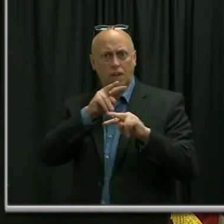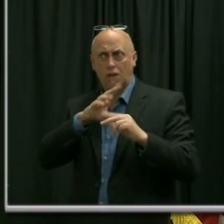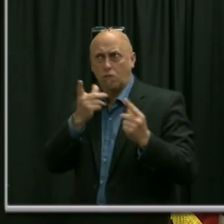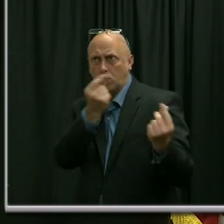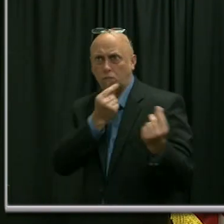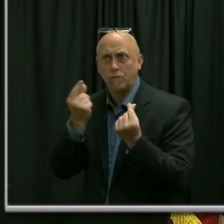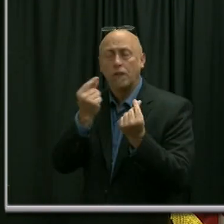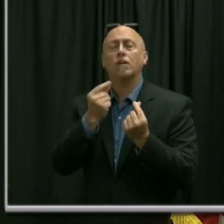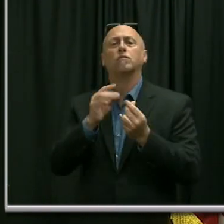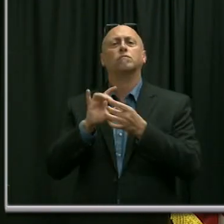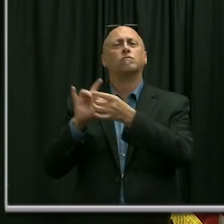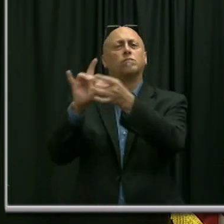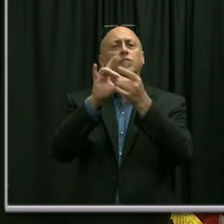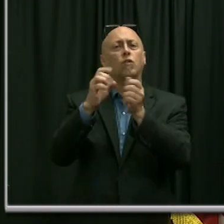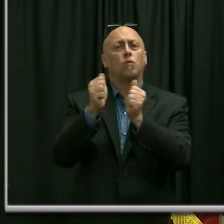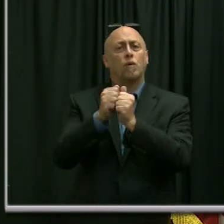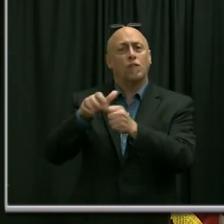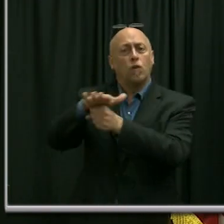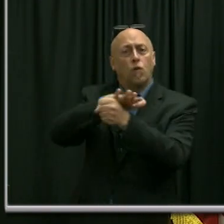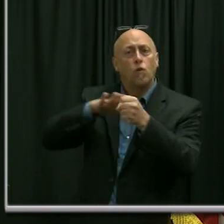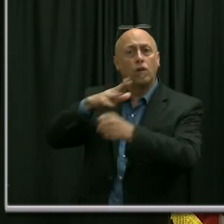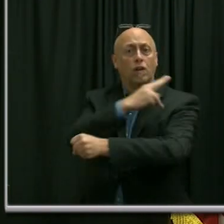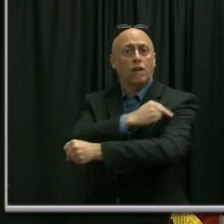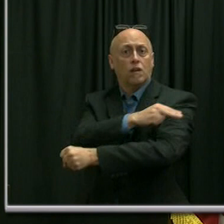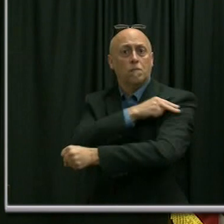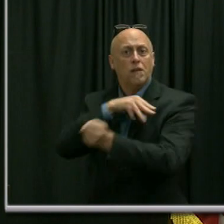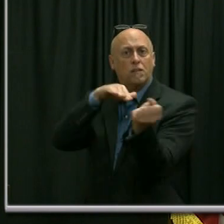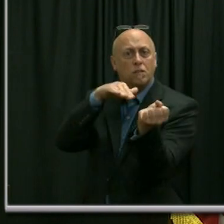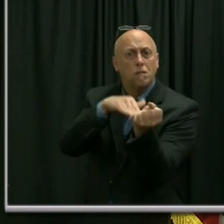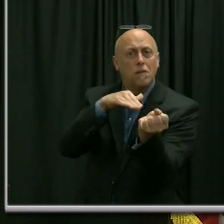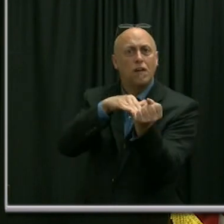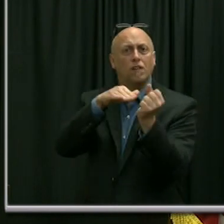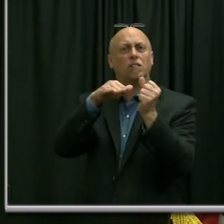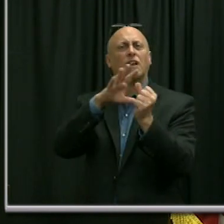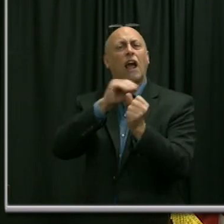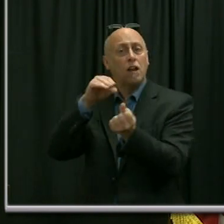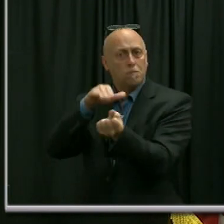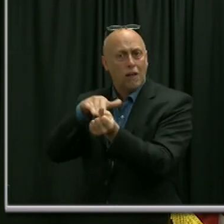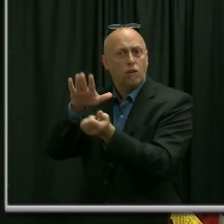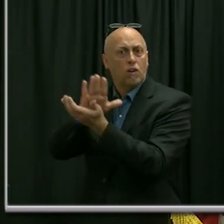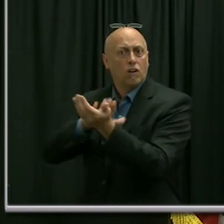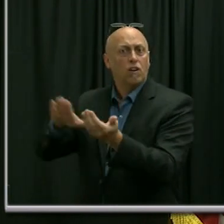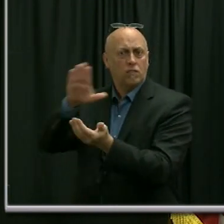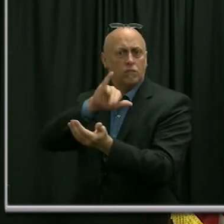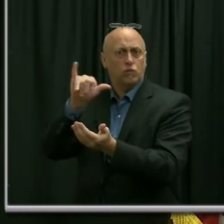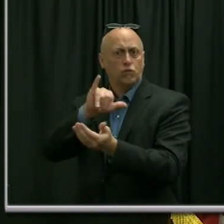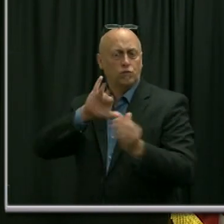CITY WIDE MONITORING AND RESPONSE PLAN IN COORDINATION